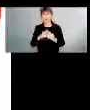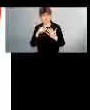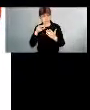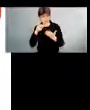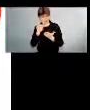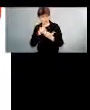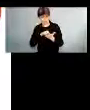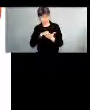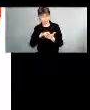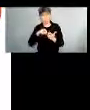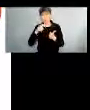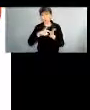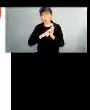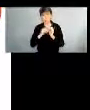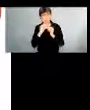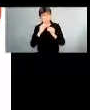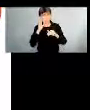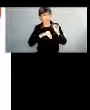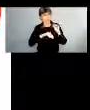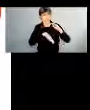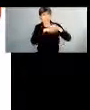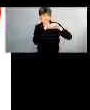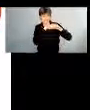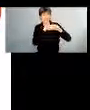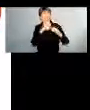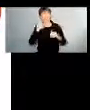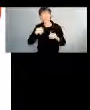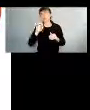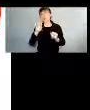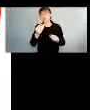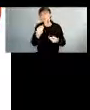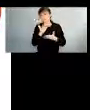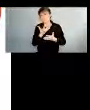In this case, you will have to show how you will fund the remaining expenses, either through